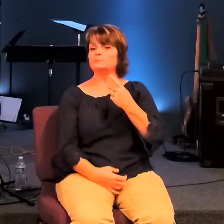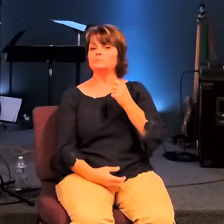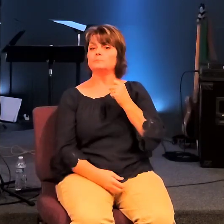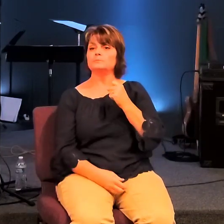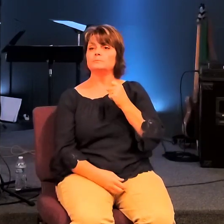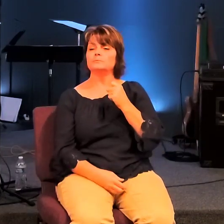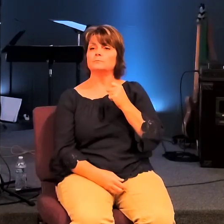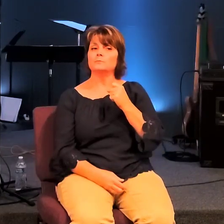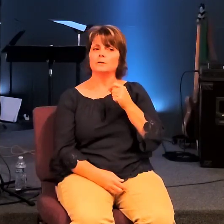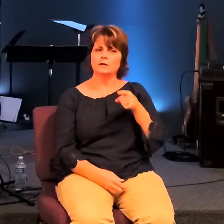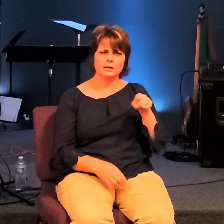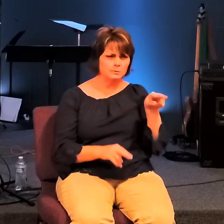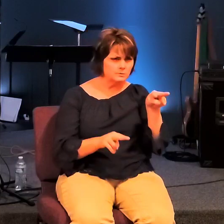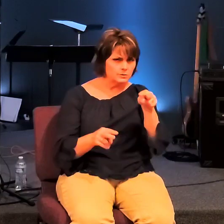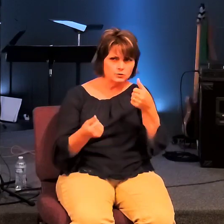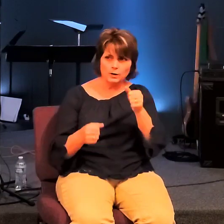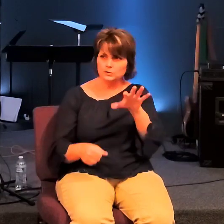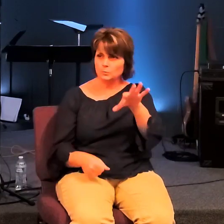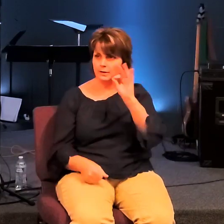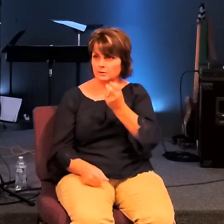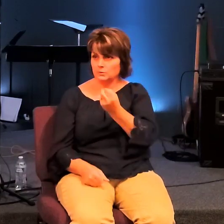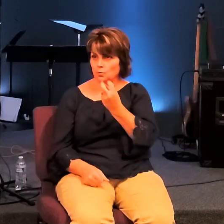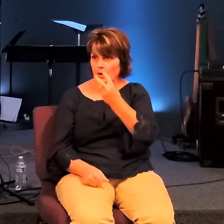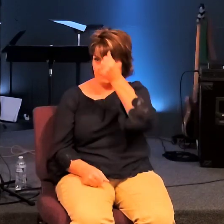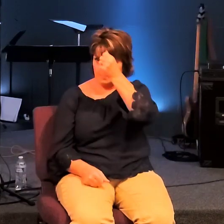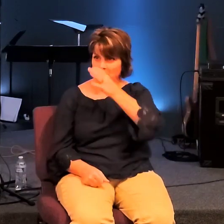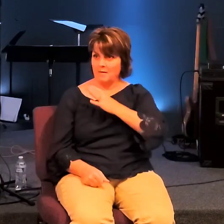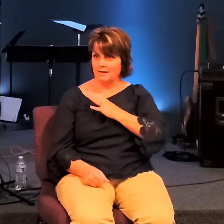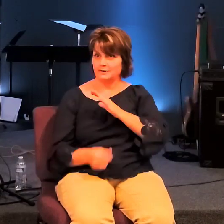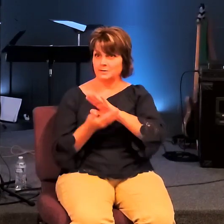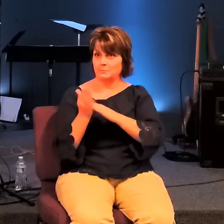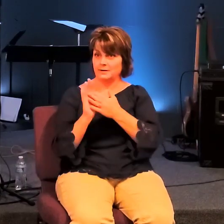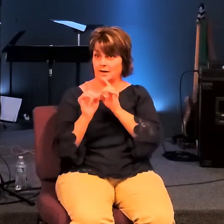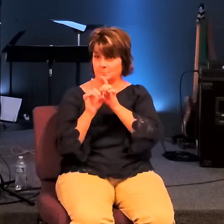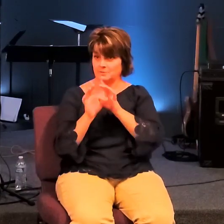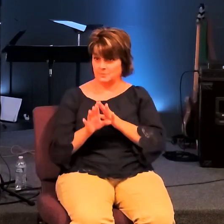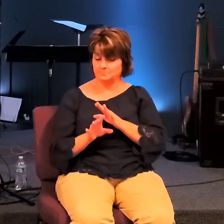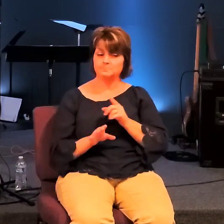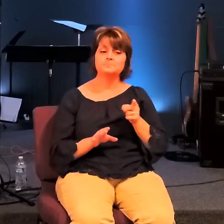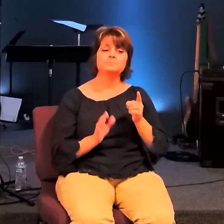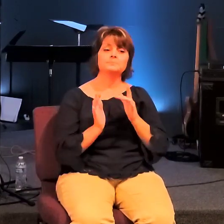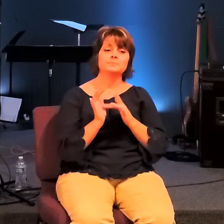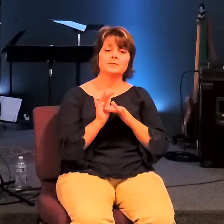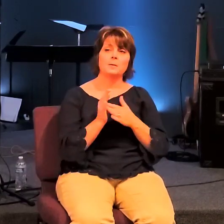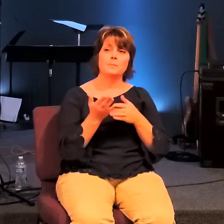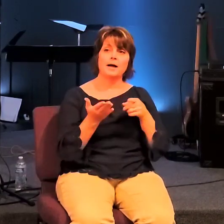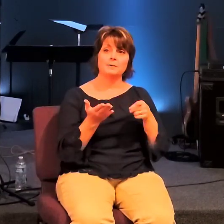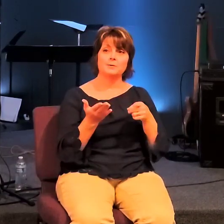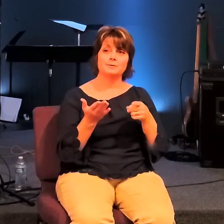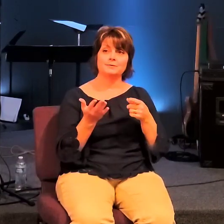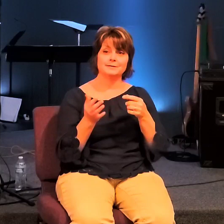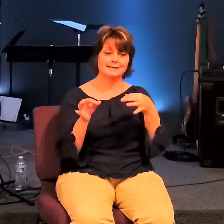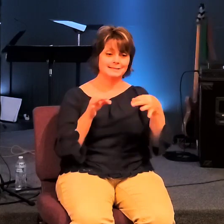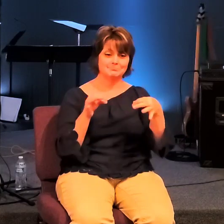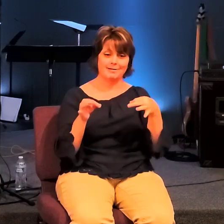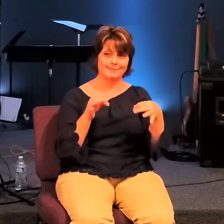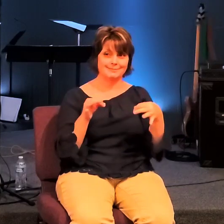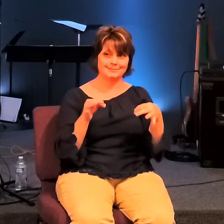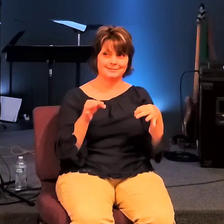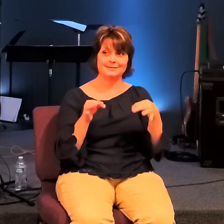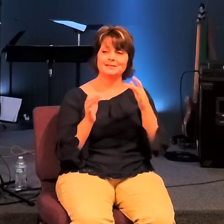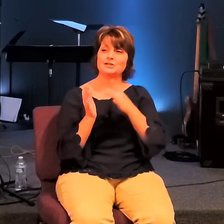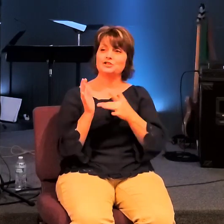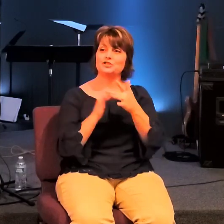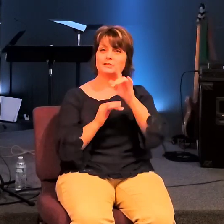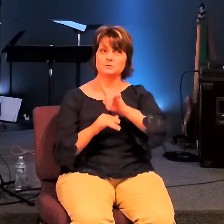to choose his 12 disciples scripture says that Jesus spent his time in the Hills in